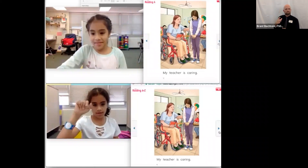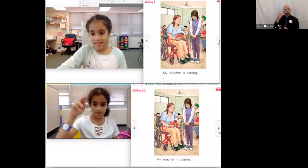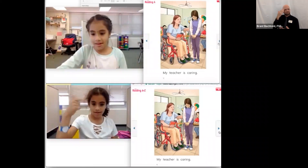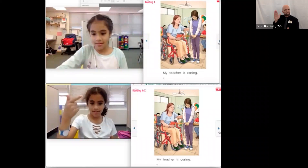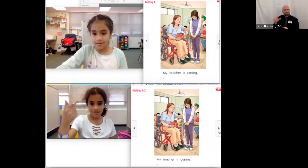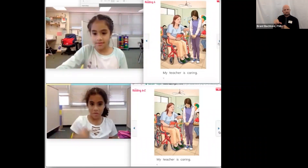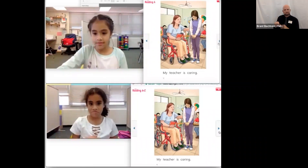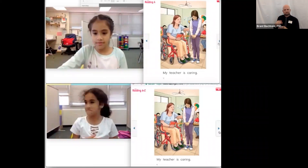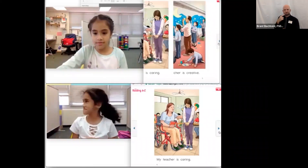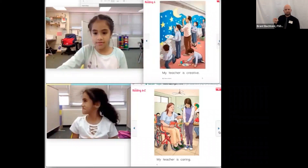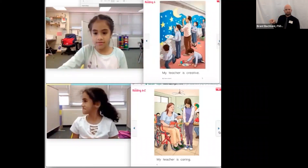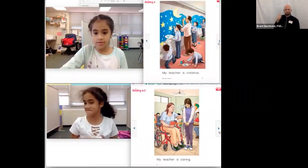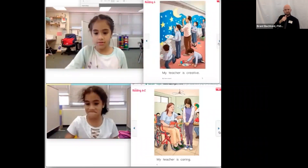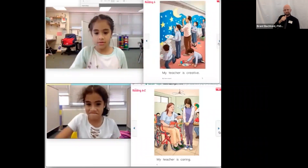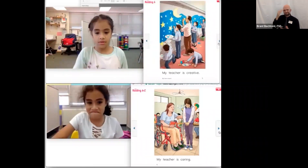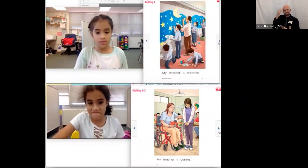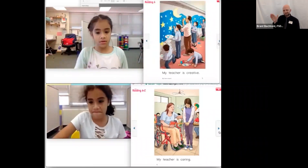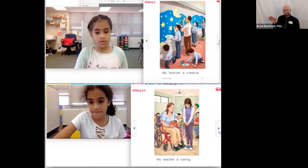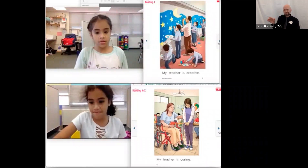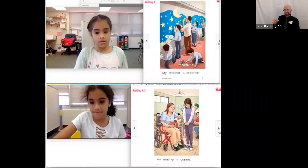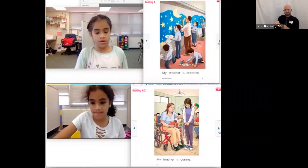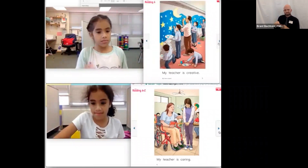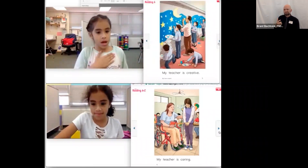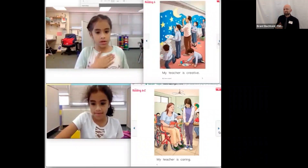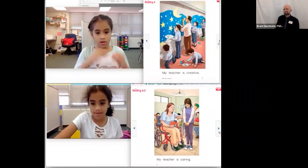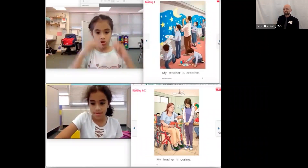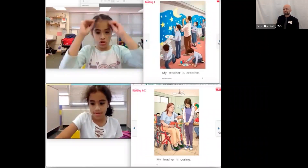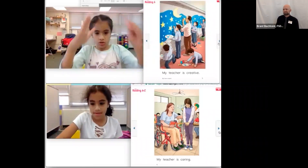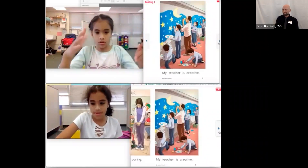He's looking, he didn't know the word. The girl didn't know the word.